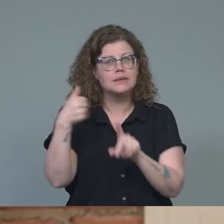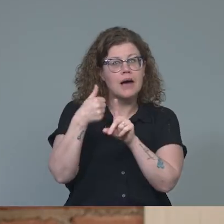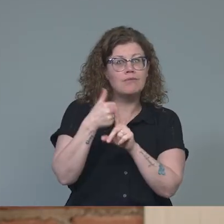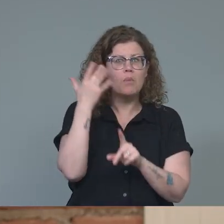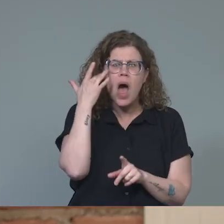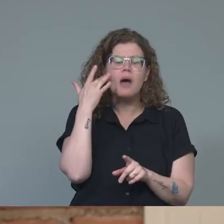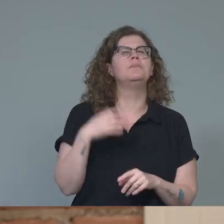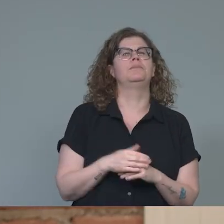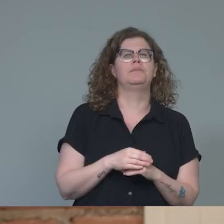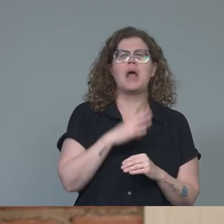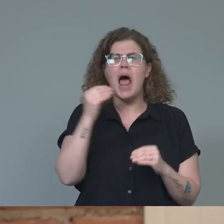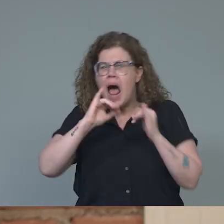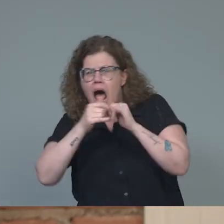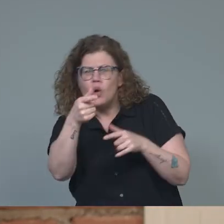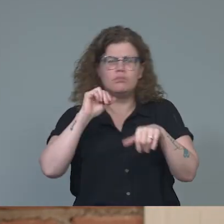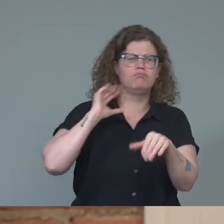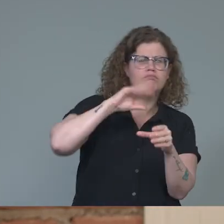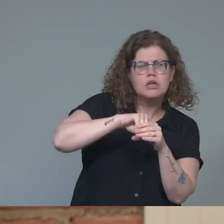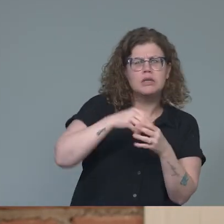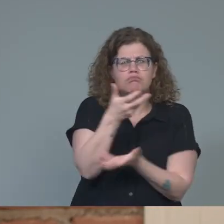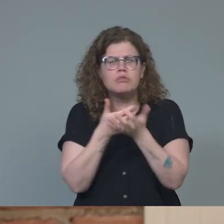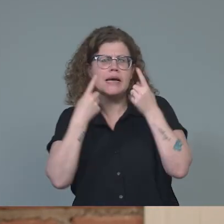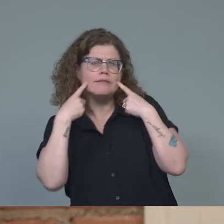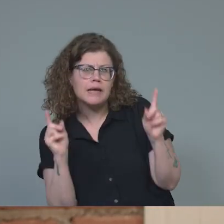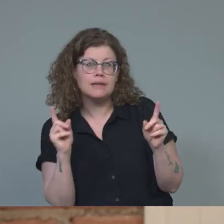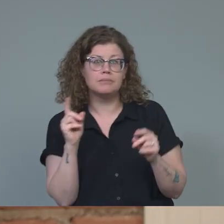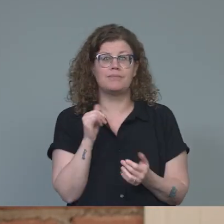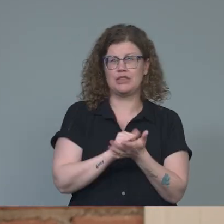Most artists aren't trained in how to engage community effectively. It's